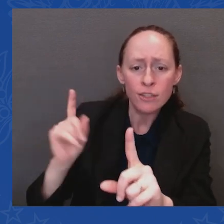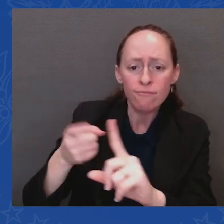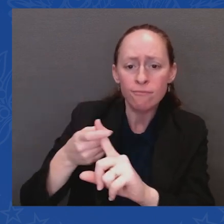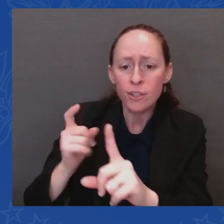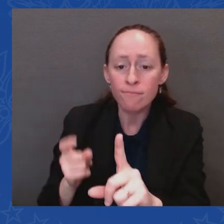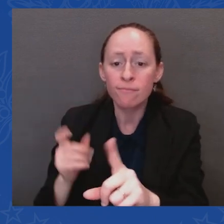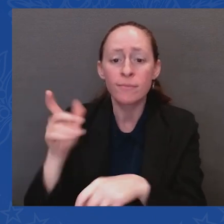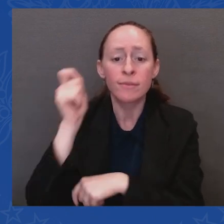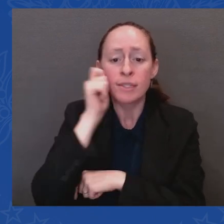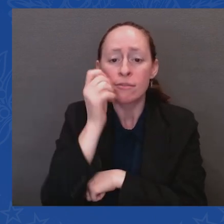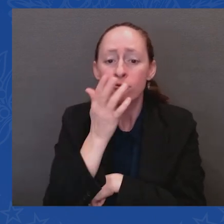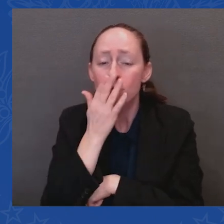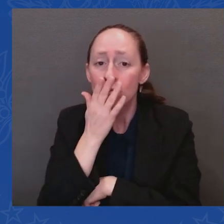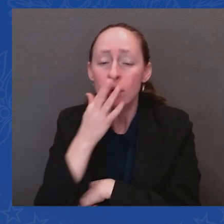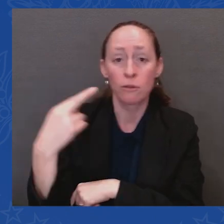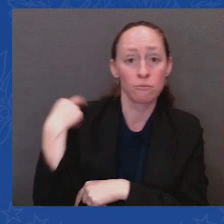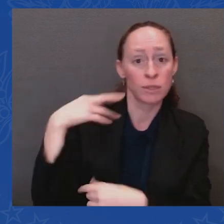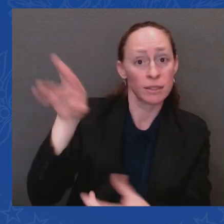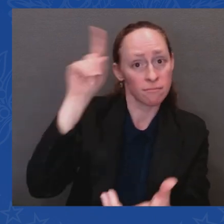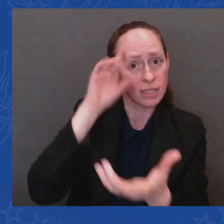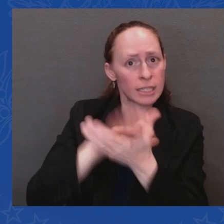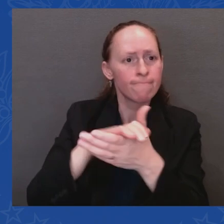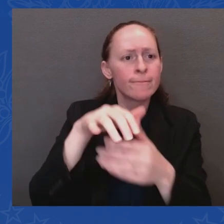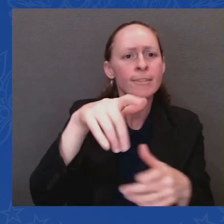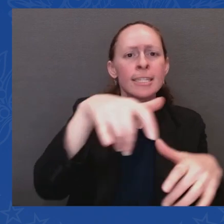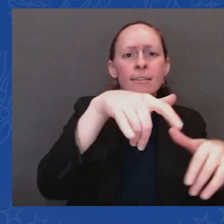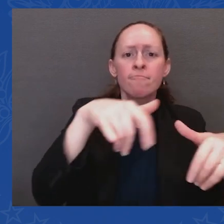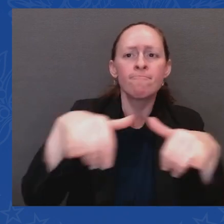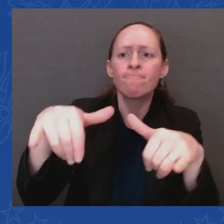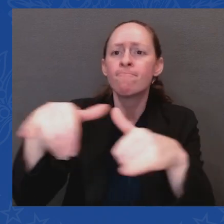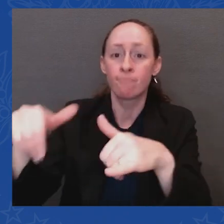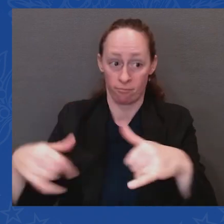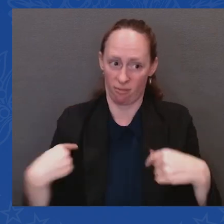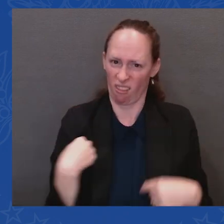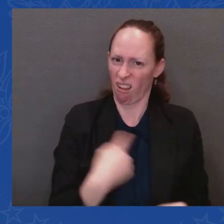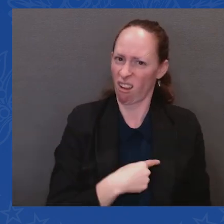all created equal, endowed by our Creator with certain unalienable rights.